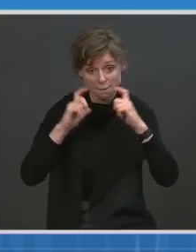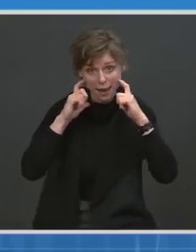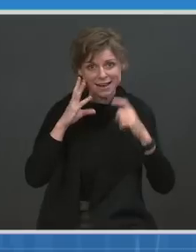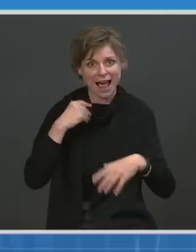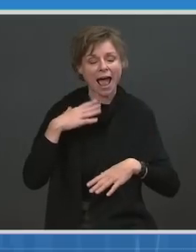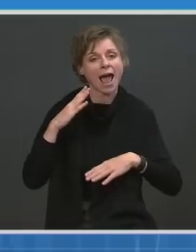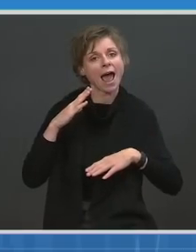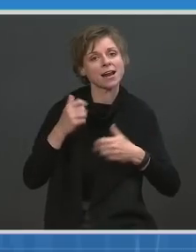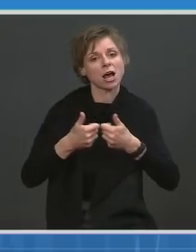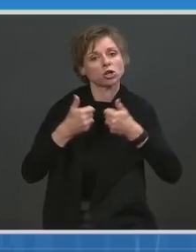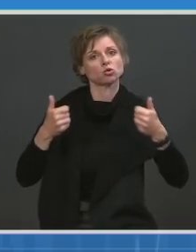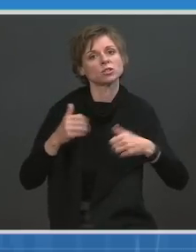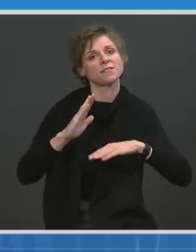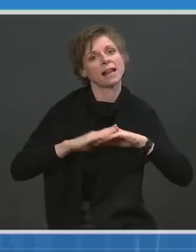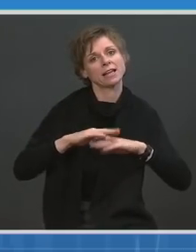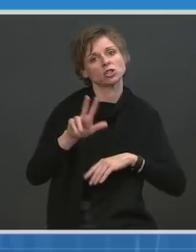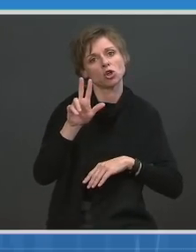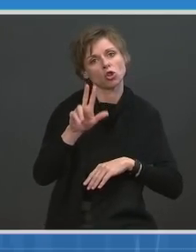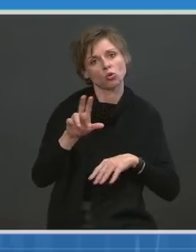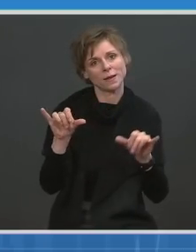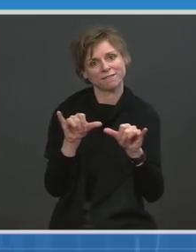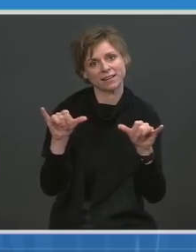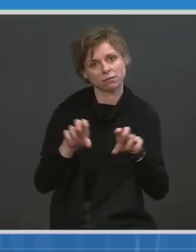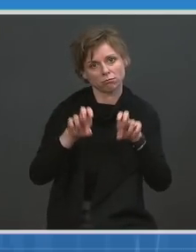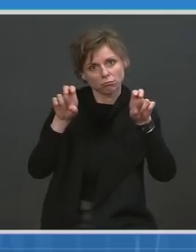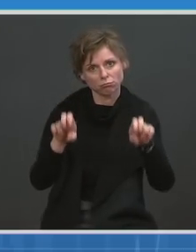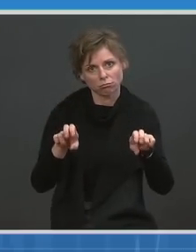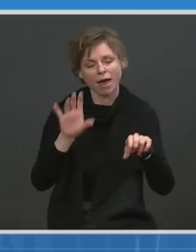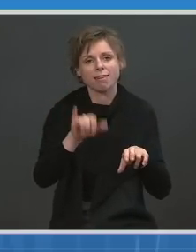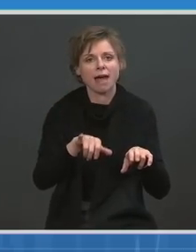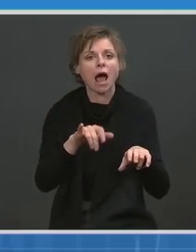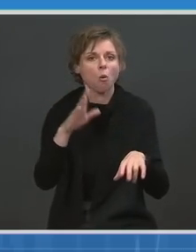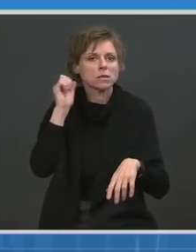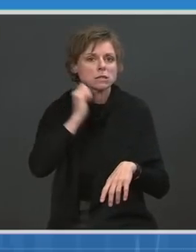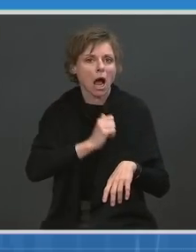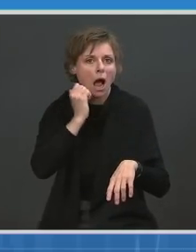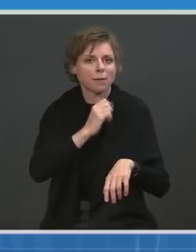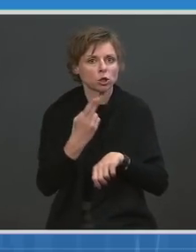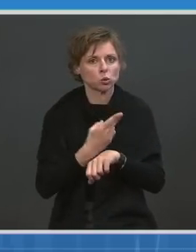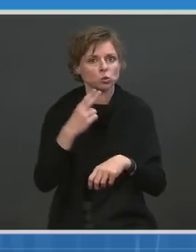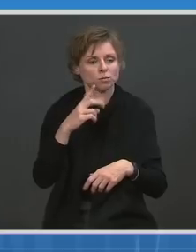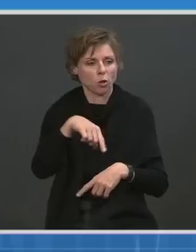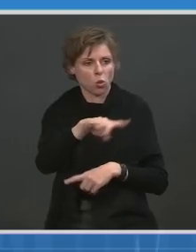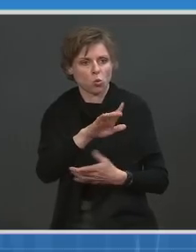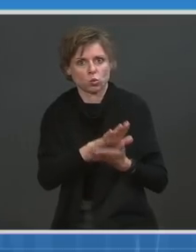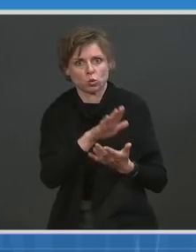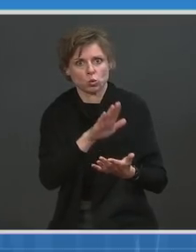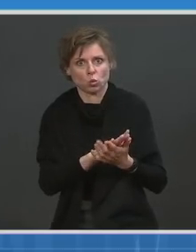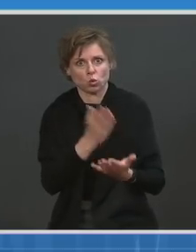were common factors among the schools in these studies that demonstrated decreased transmission from COVID-19.